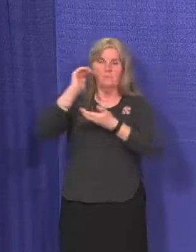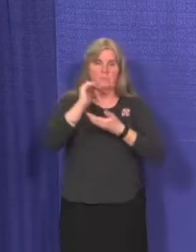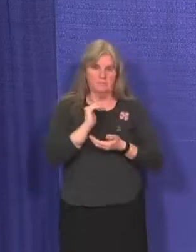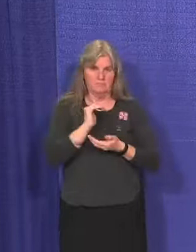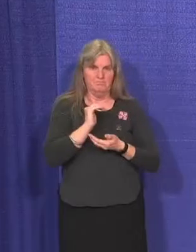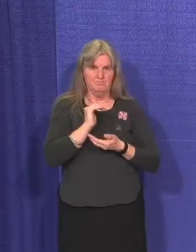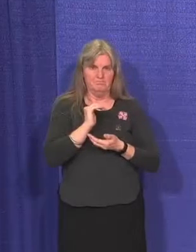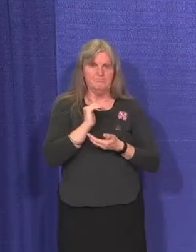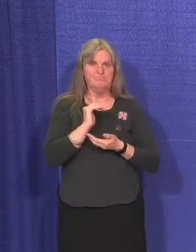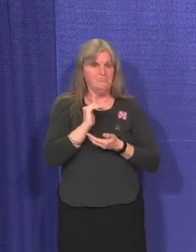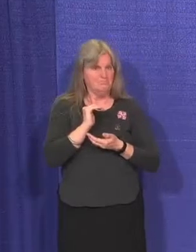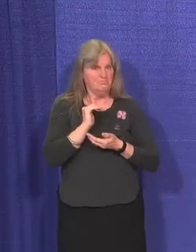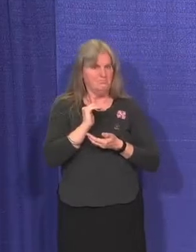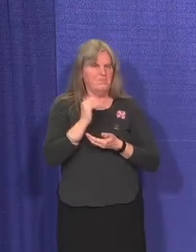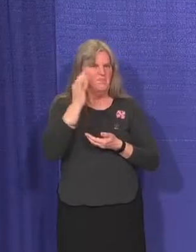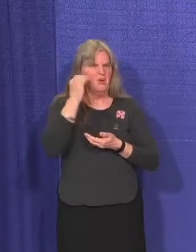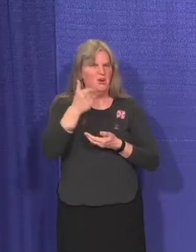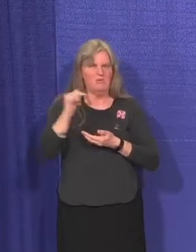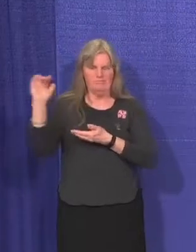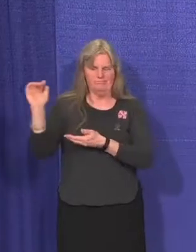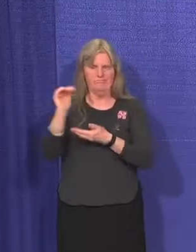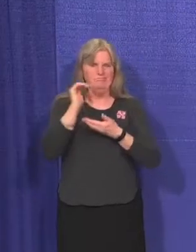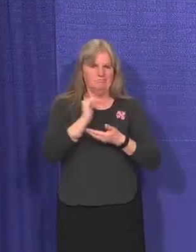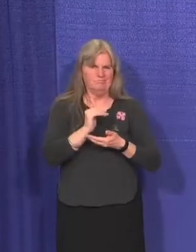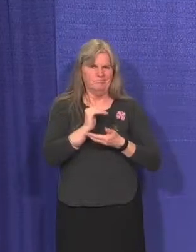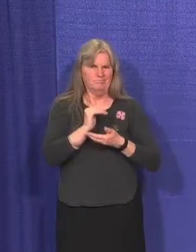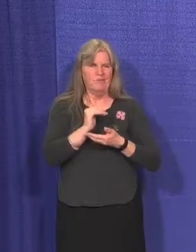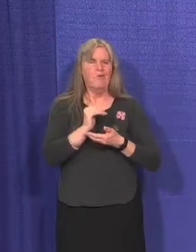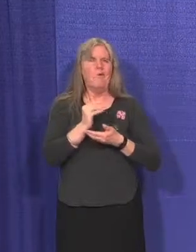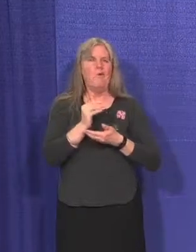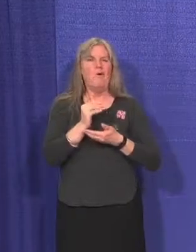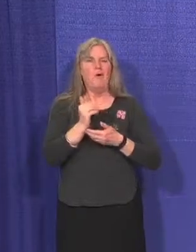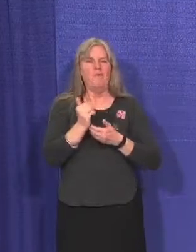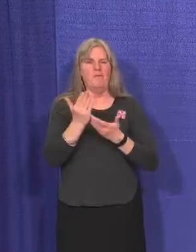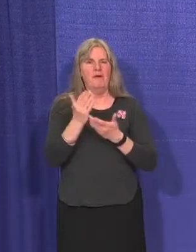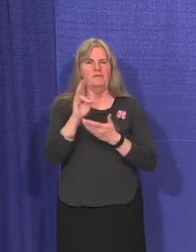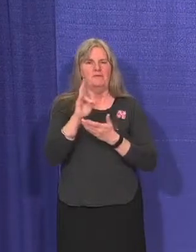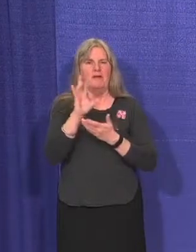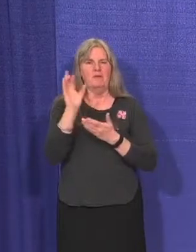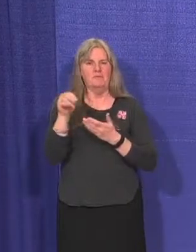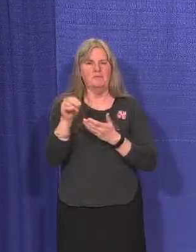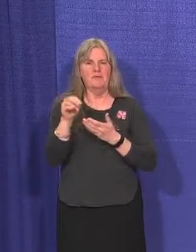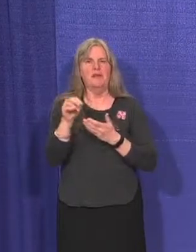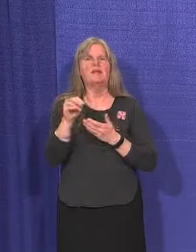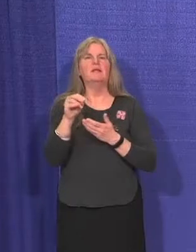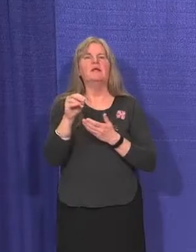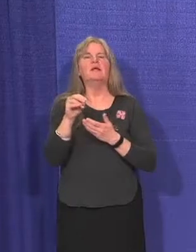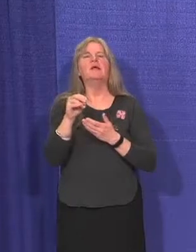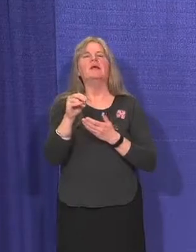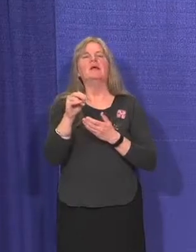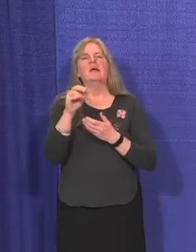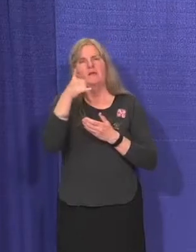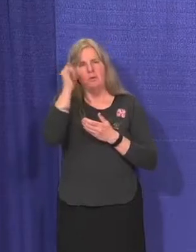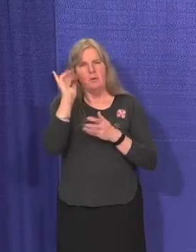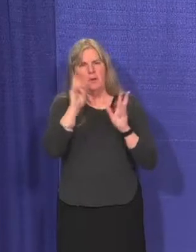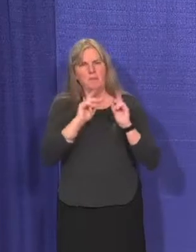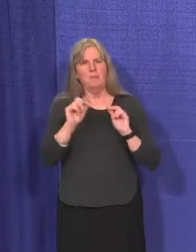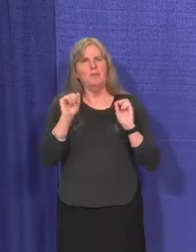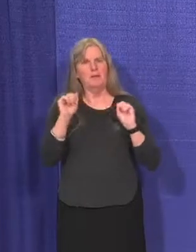goalpost I've moved. We have talked about 75 percent as a goal from the beginning.